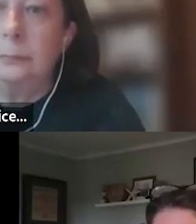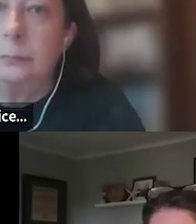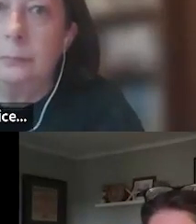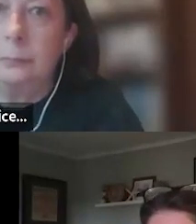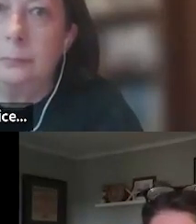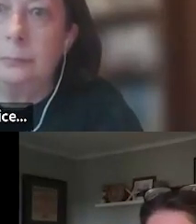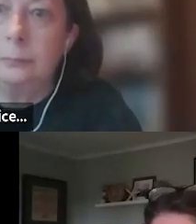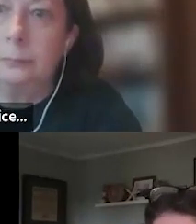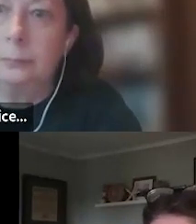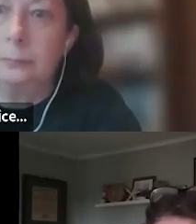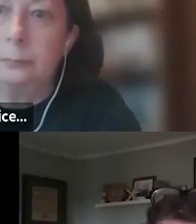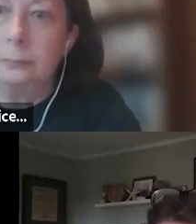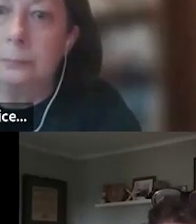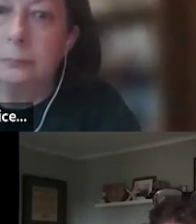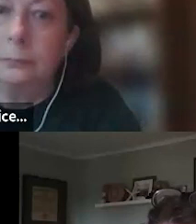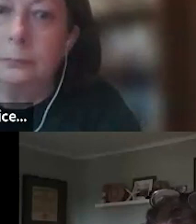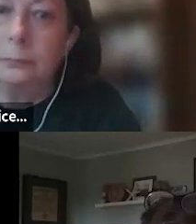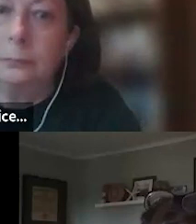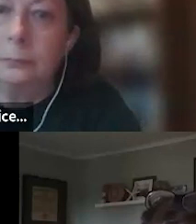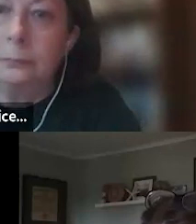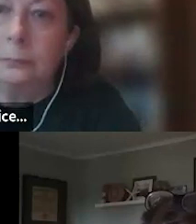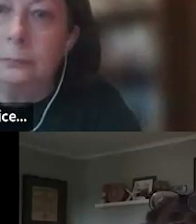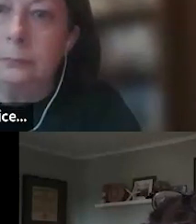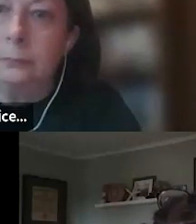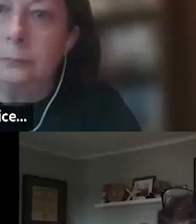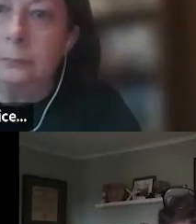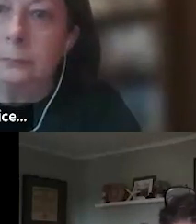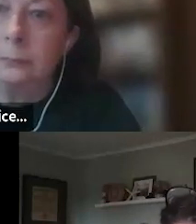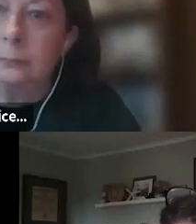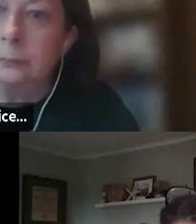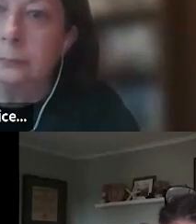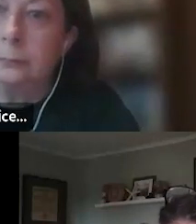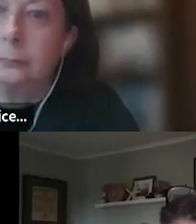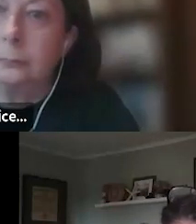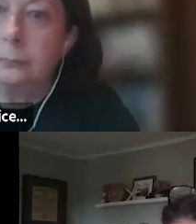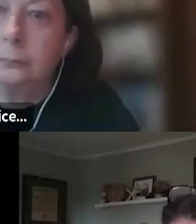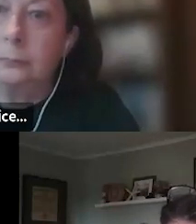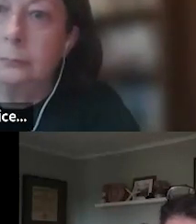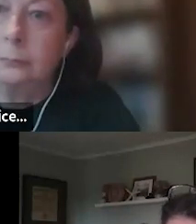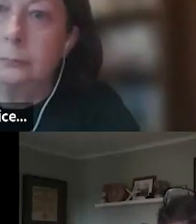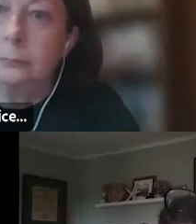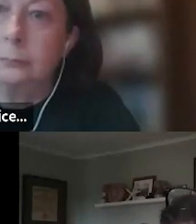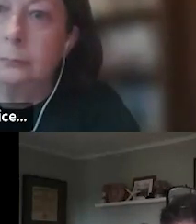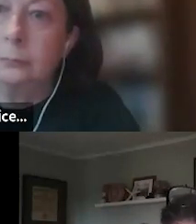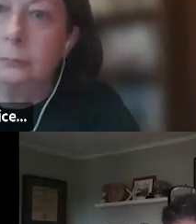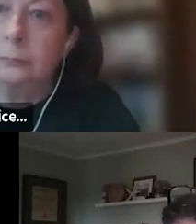And I think knowing about these resources could help find this resource for an individual who's living on the street